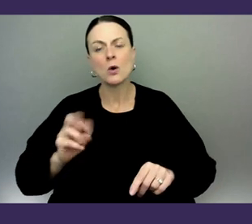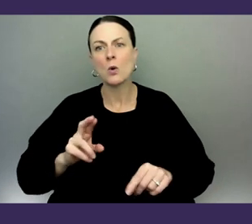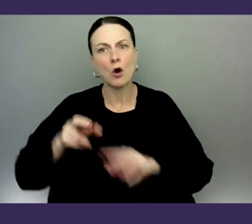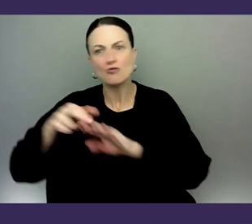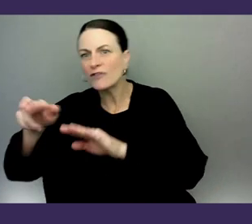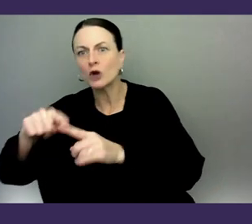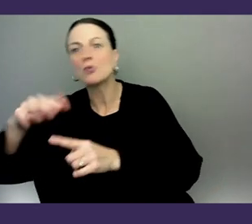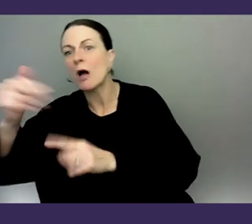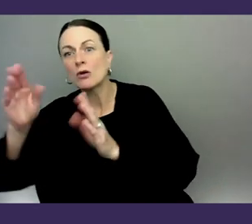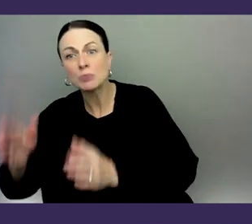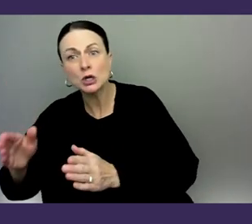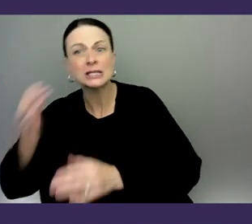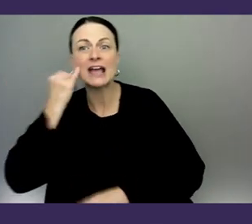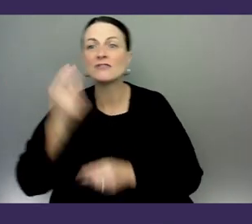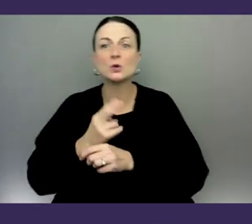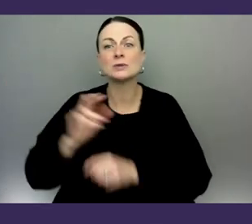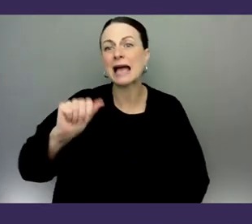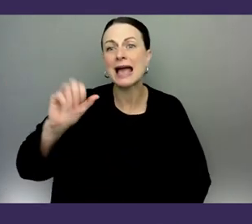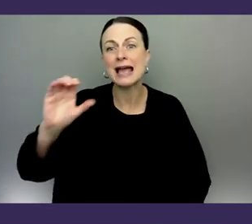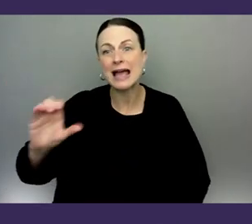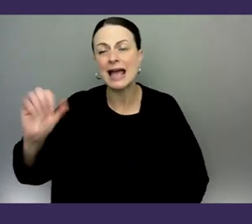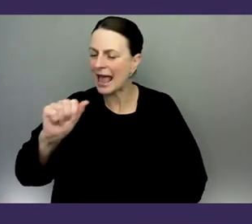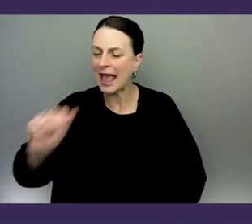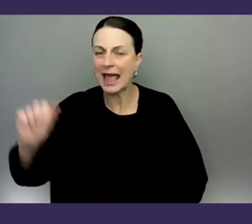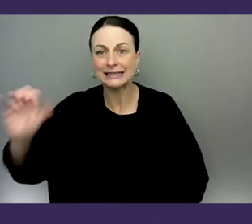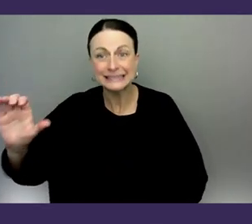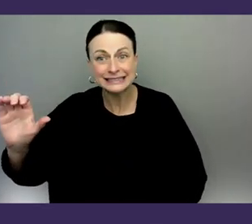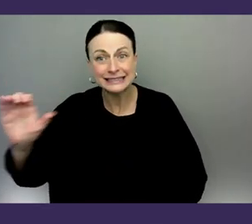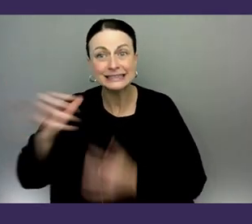Say, if they use an AAC device or some other communication device